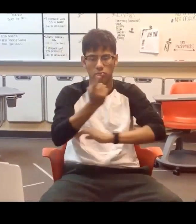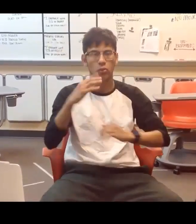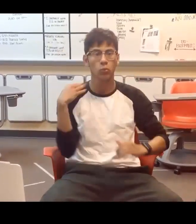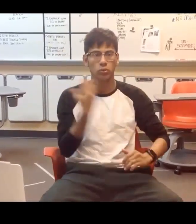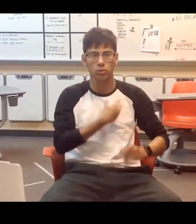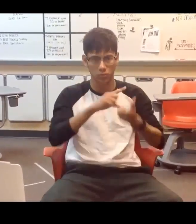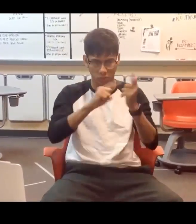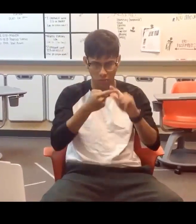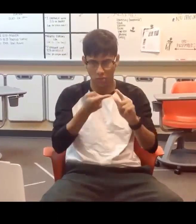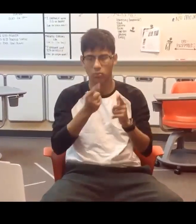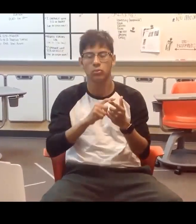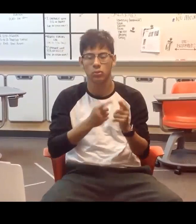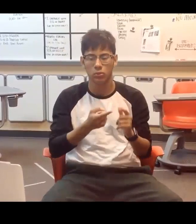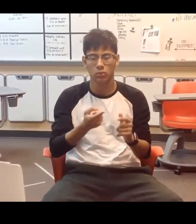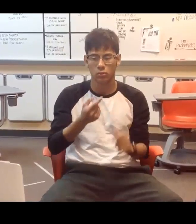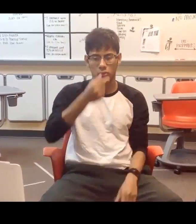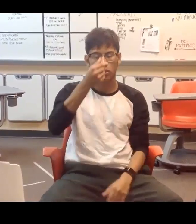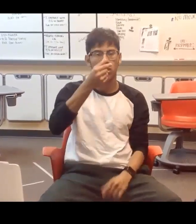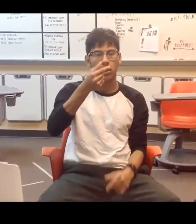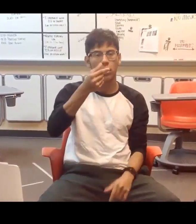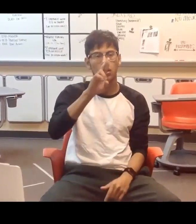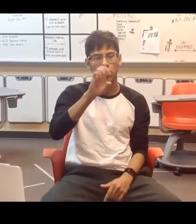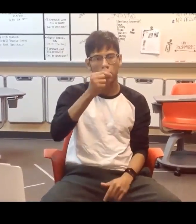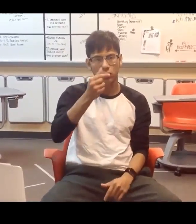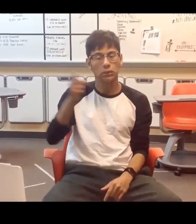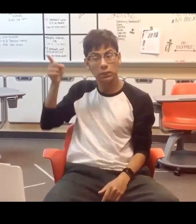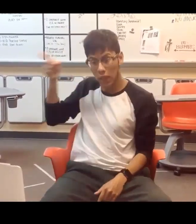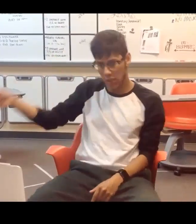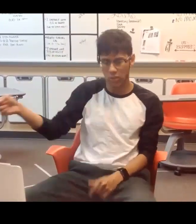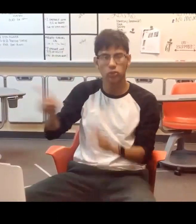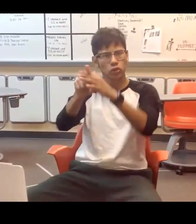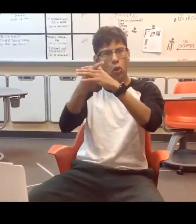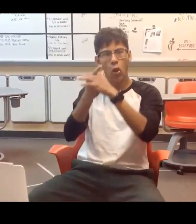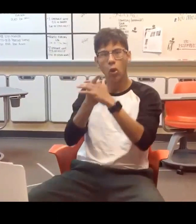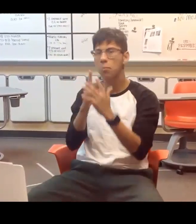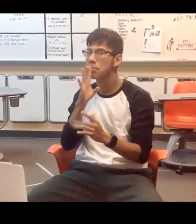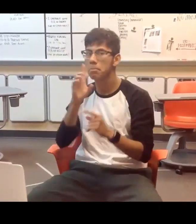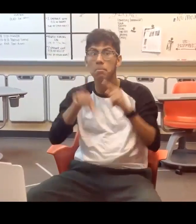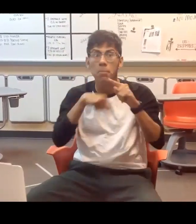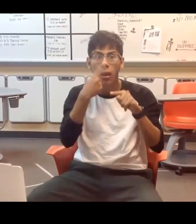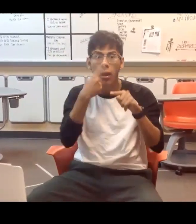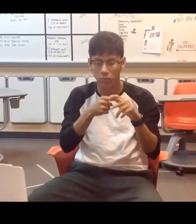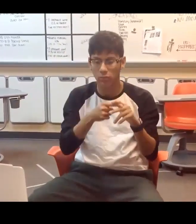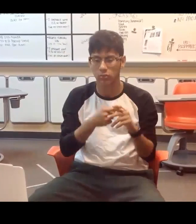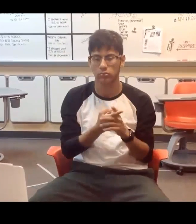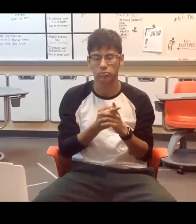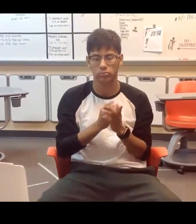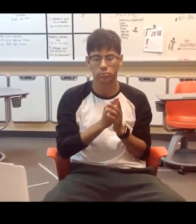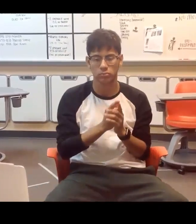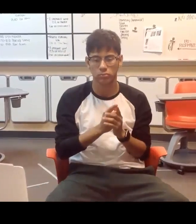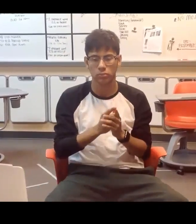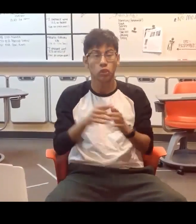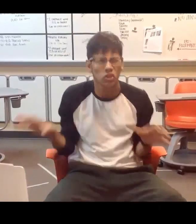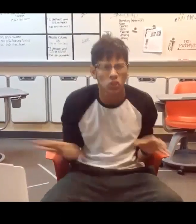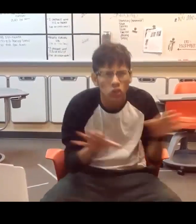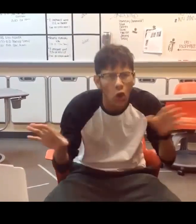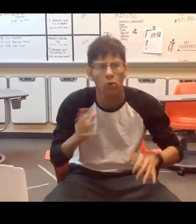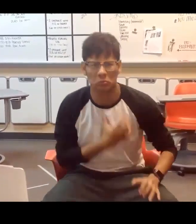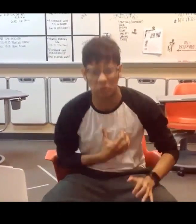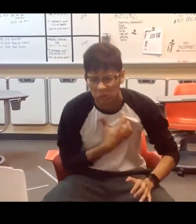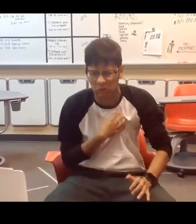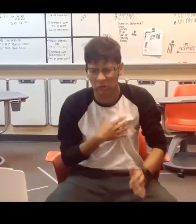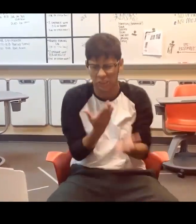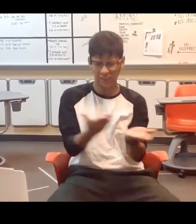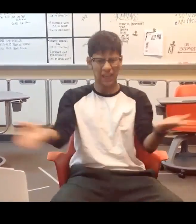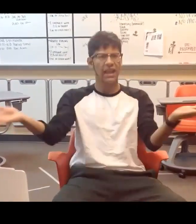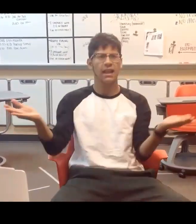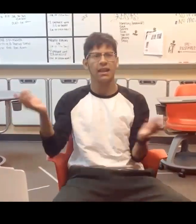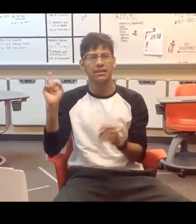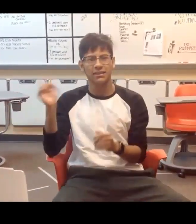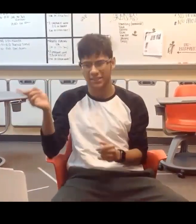One day, our friend Greg, he started talking about doing gross things